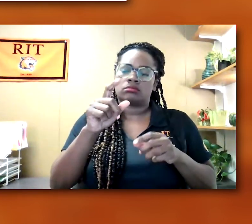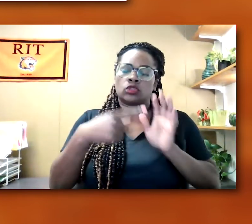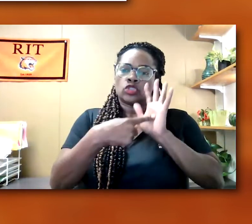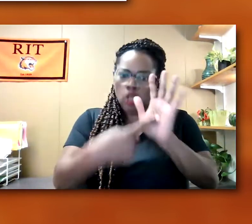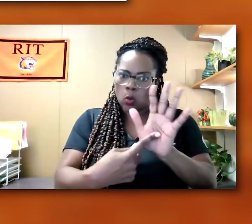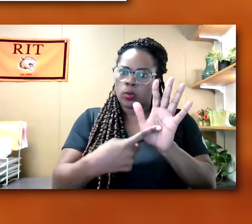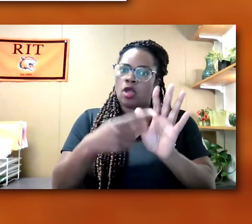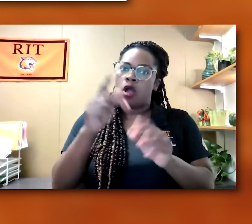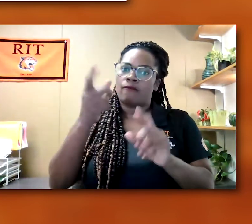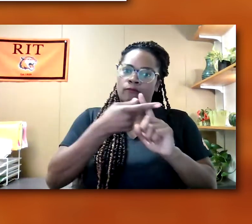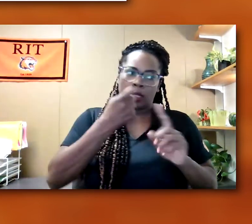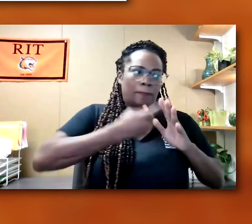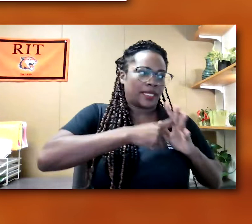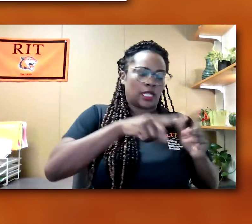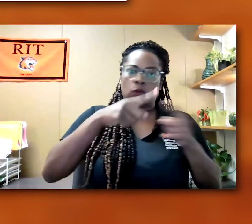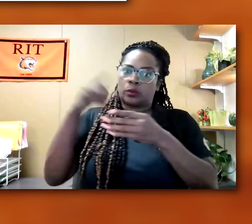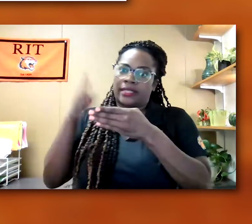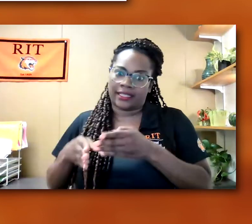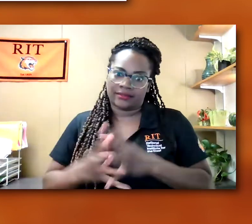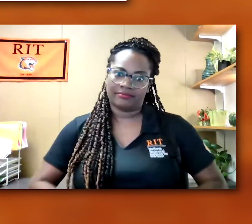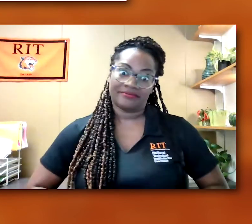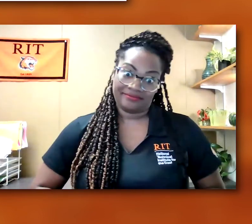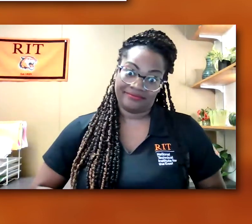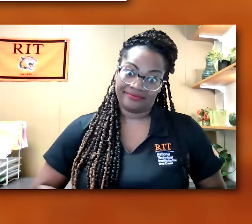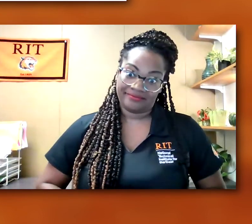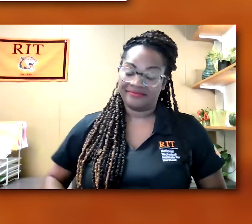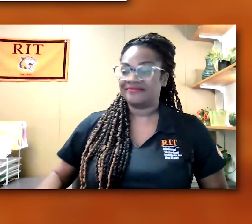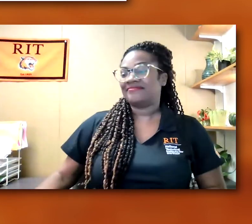So you have to, from beginning to end, from placing the egg in the device